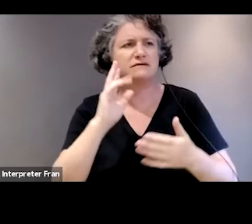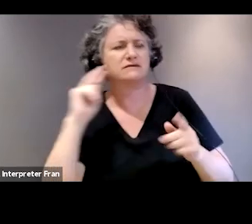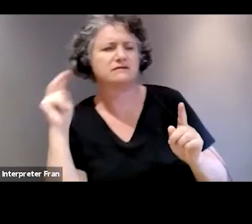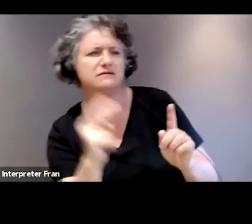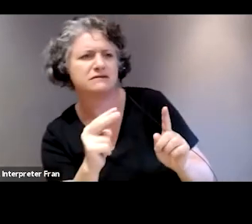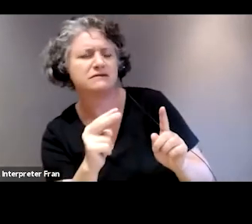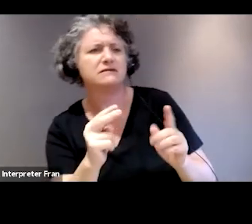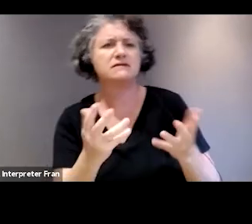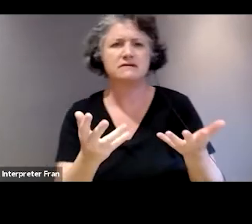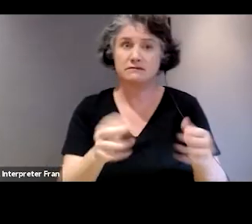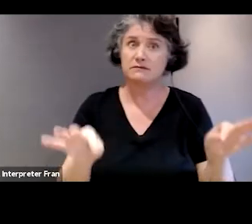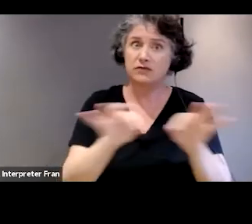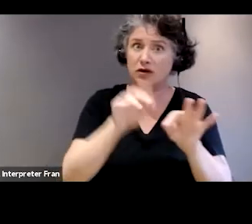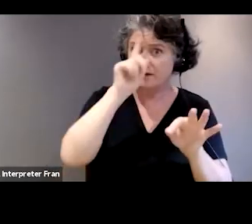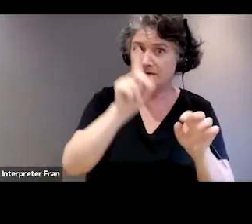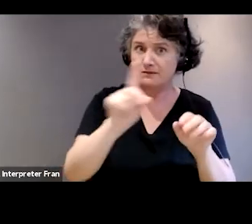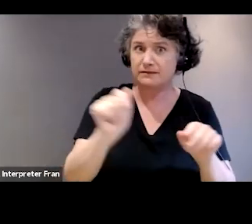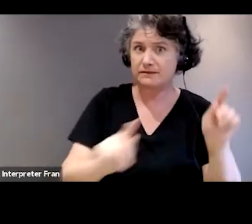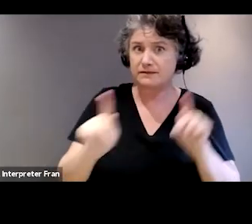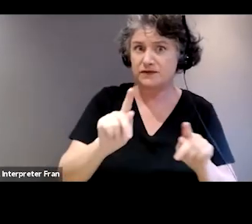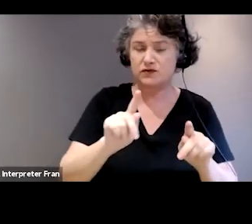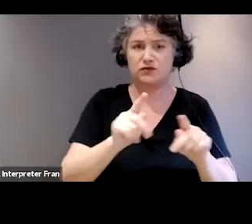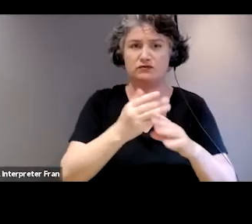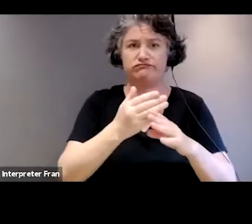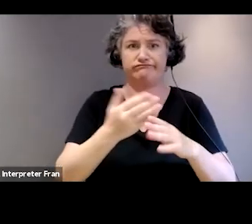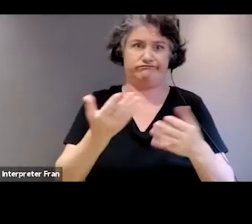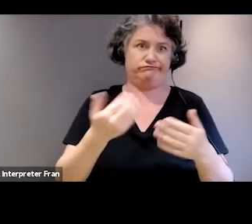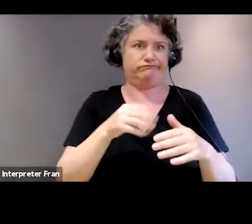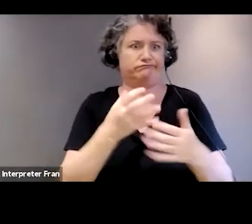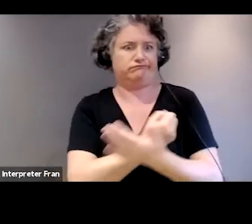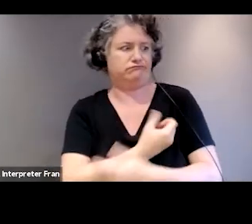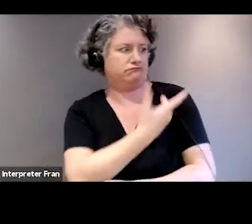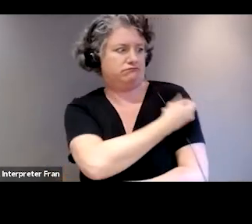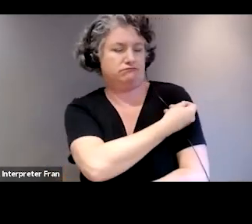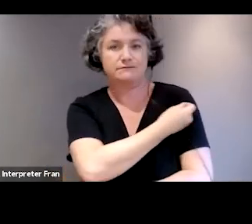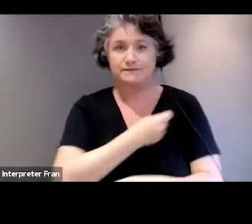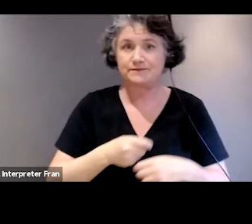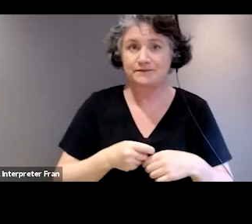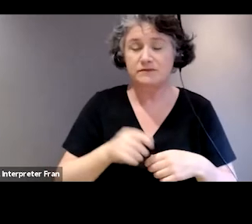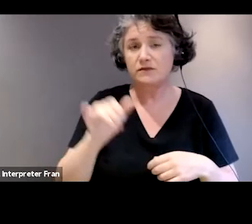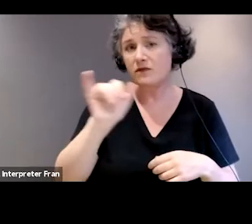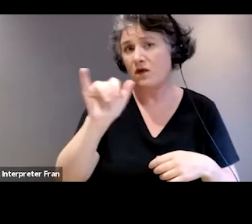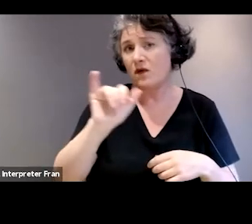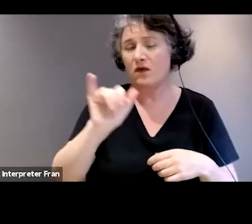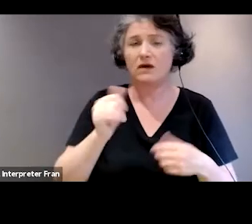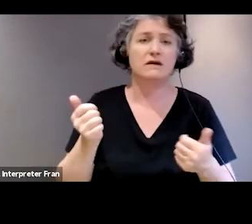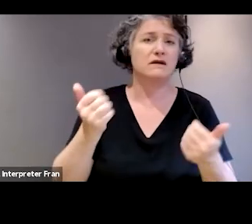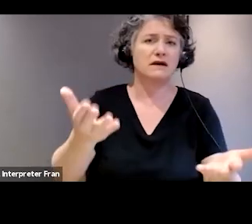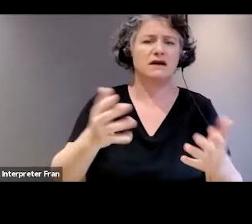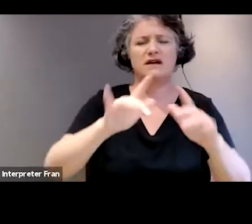vaccine booking process that is accessible.